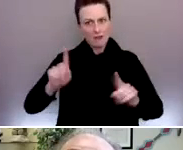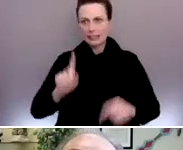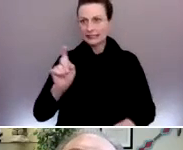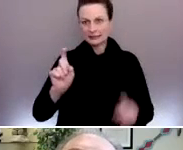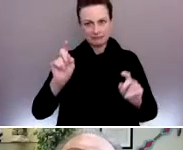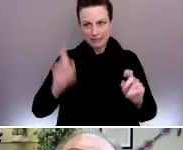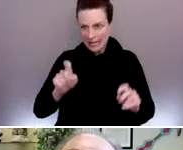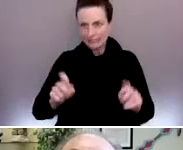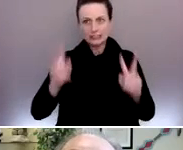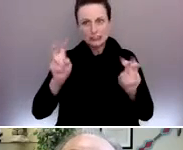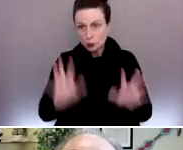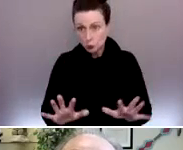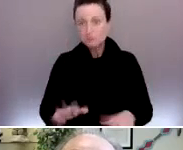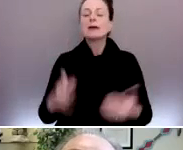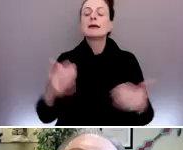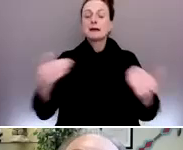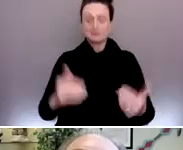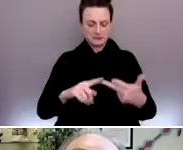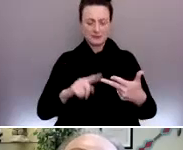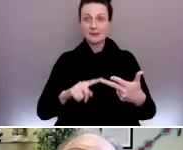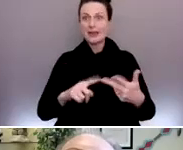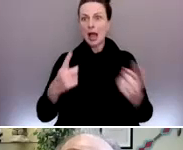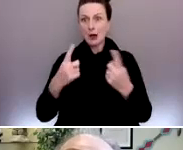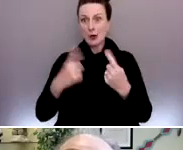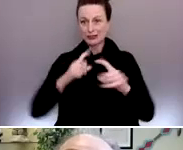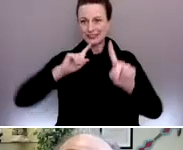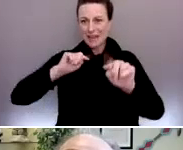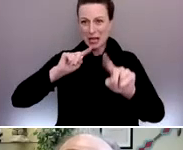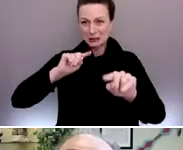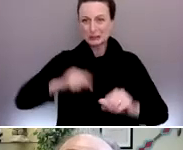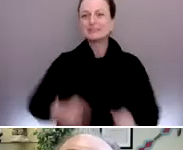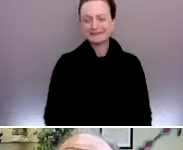Then we will move into questions and answers. First of those respective cutting edge programs,